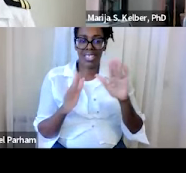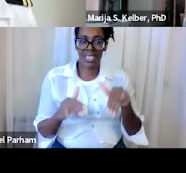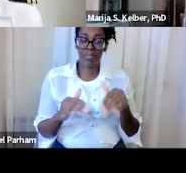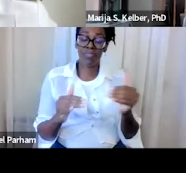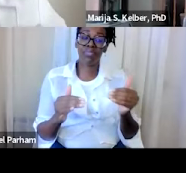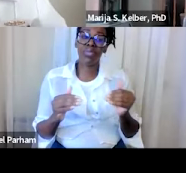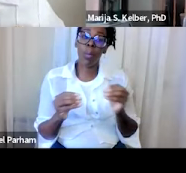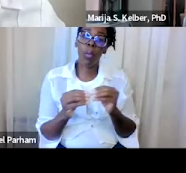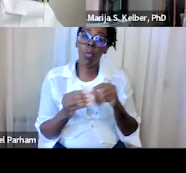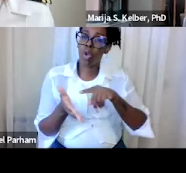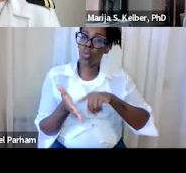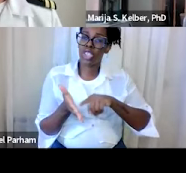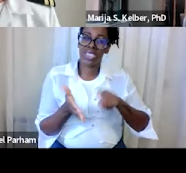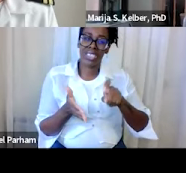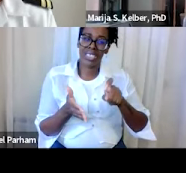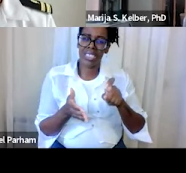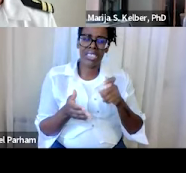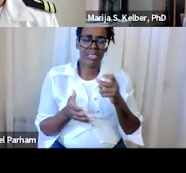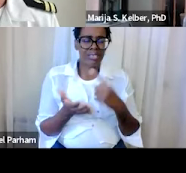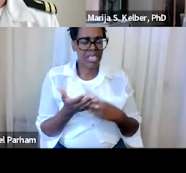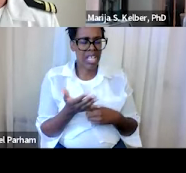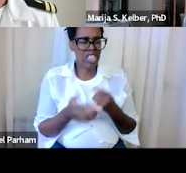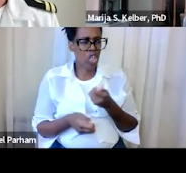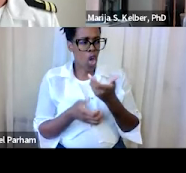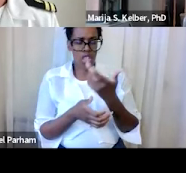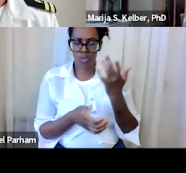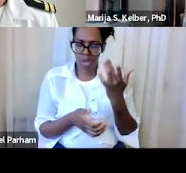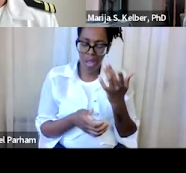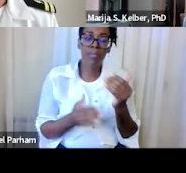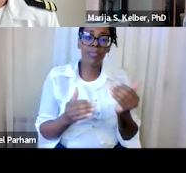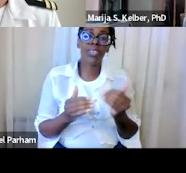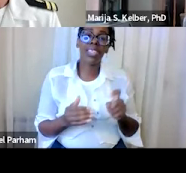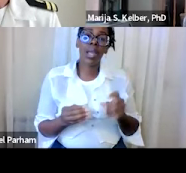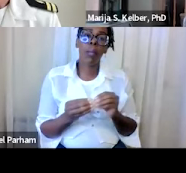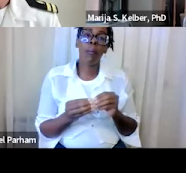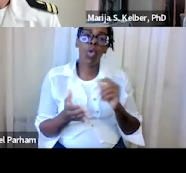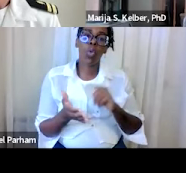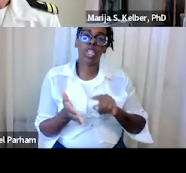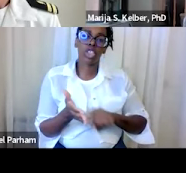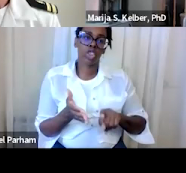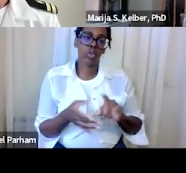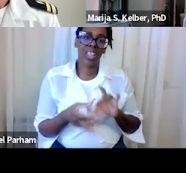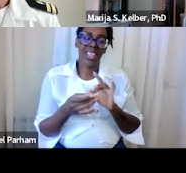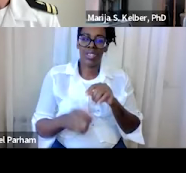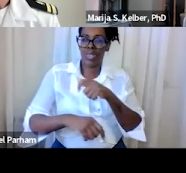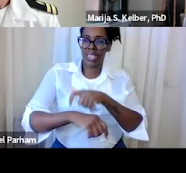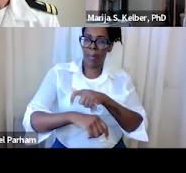the causal mechanisms implicated here. And we also need more research on the timing of the greatest risk.